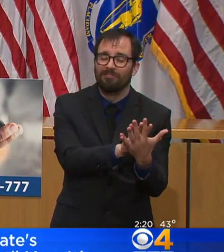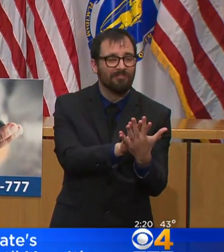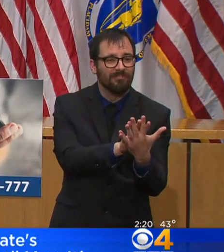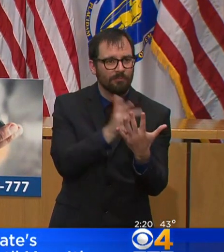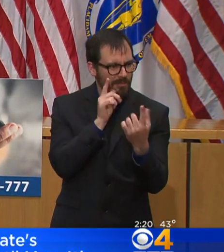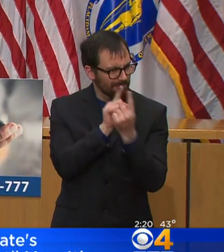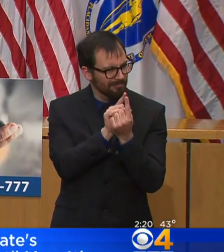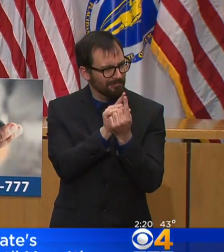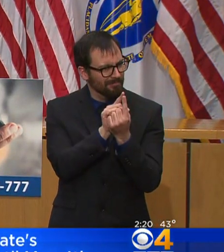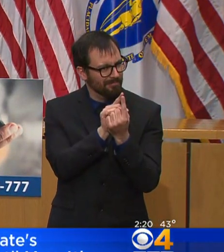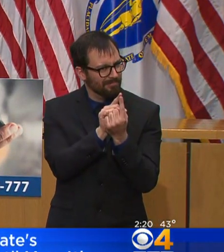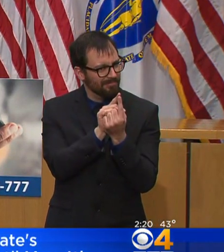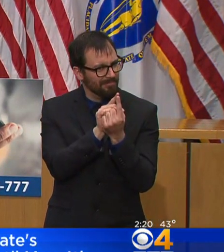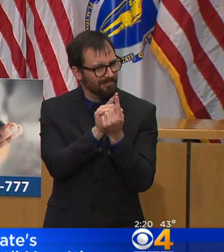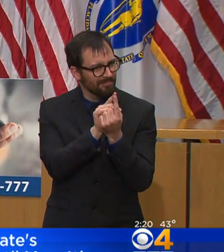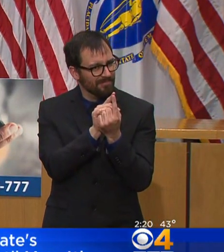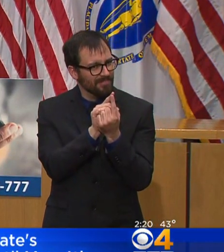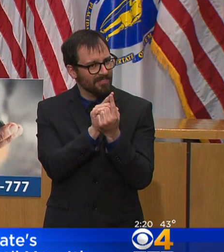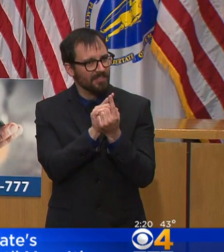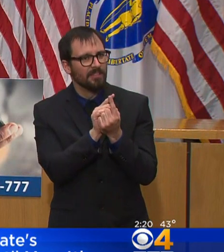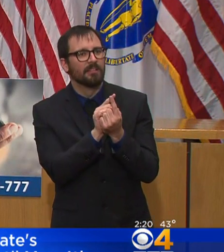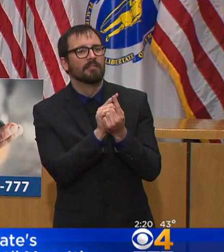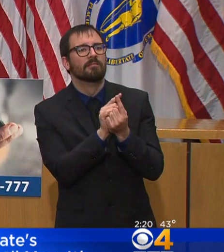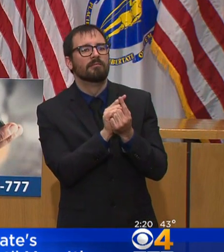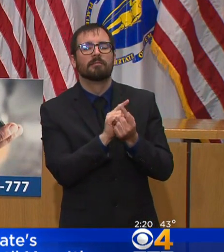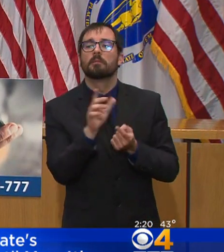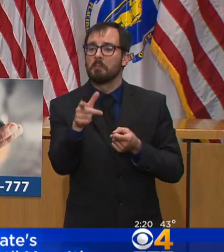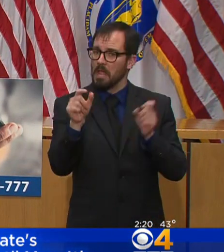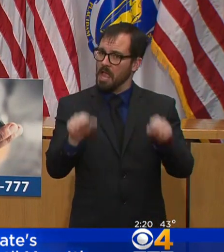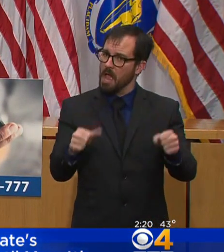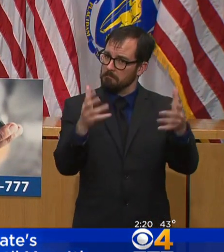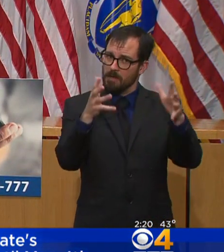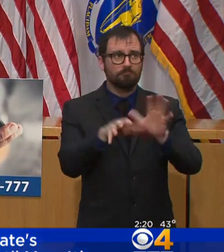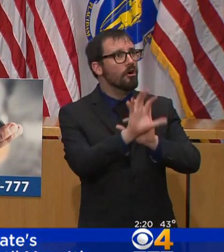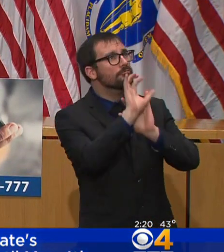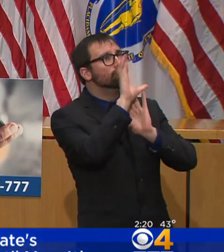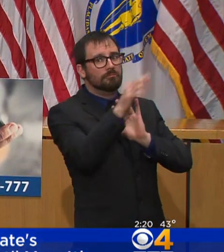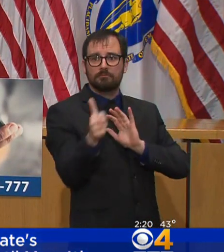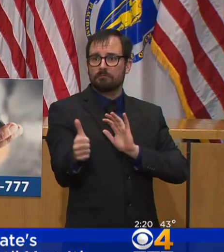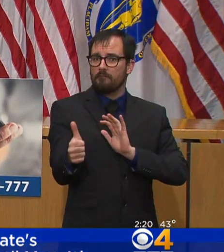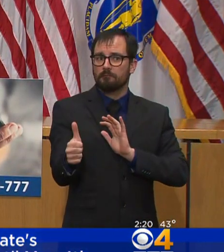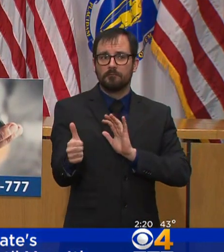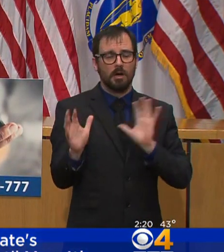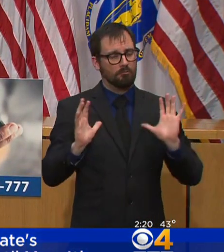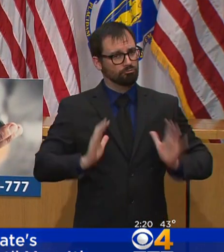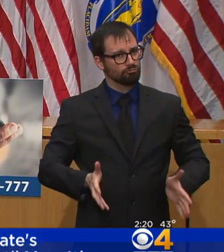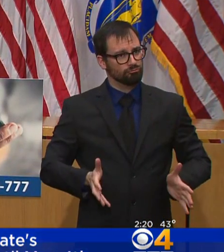DO NOT PLAY BASKETBALL, JUST BECAUSE YOU CAN. DON'T SIT ON THE BEACH ALL DAY